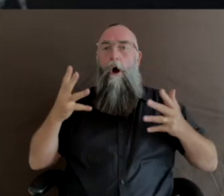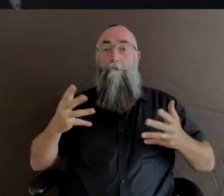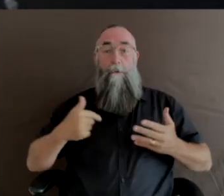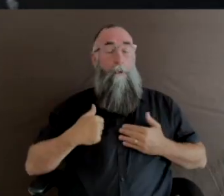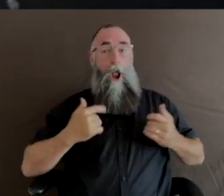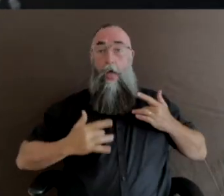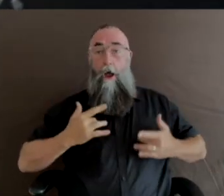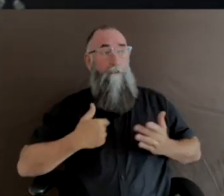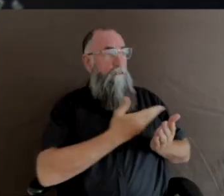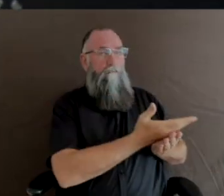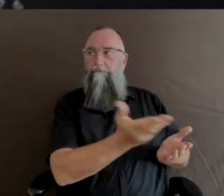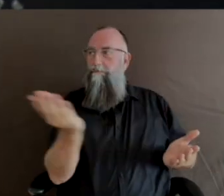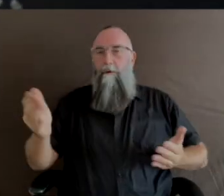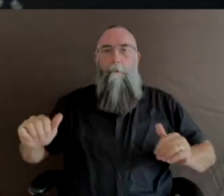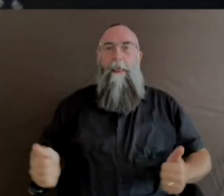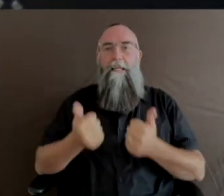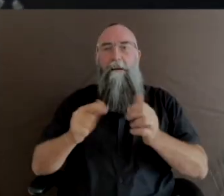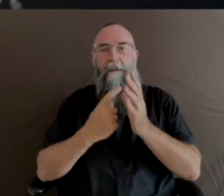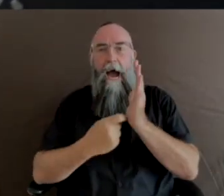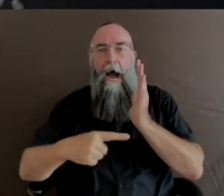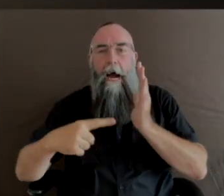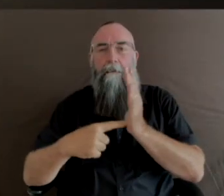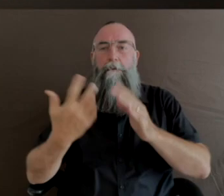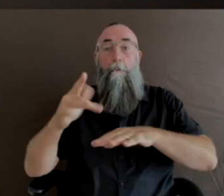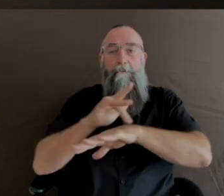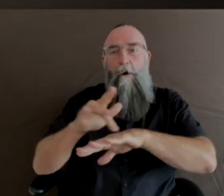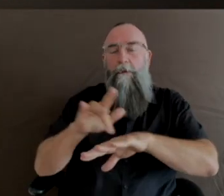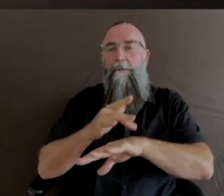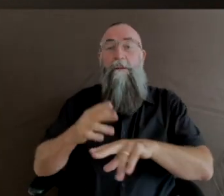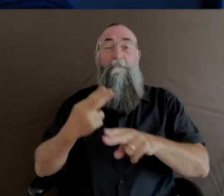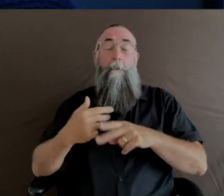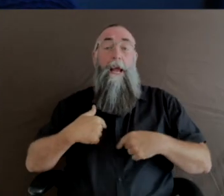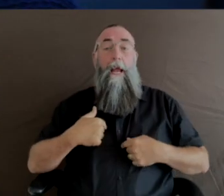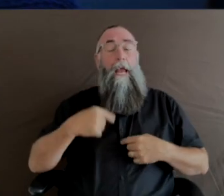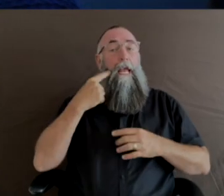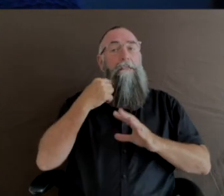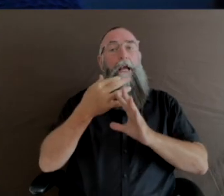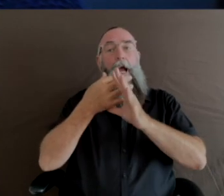so it was a pretty natural progression. I mean, I'm insatiably curious.